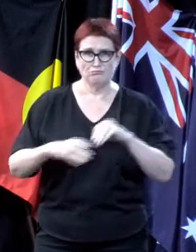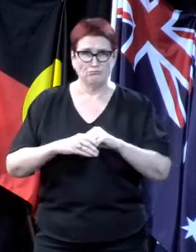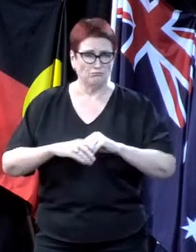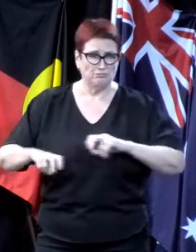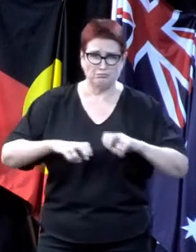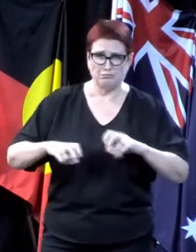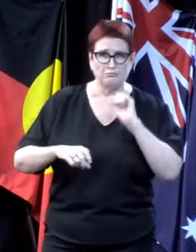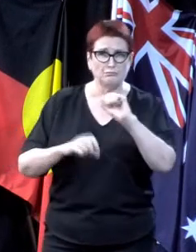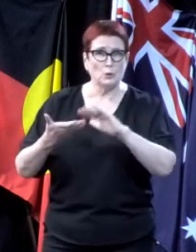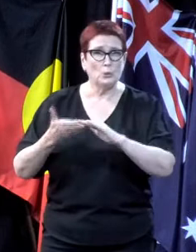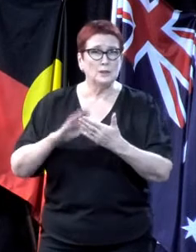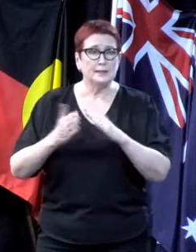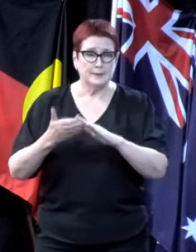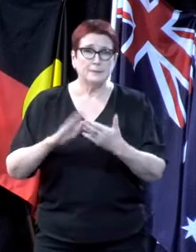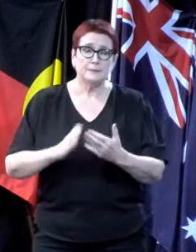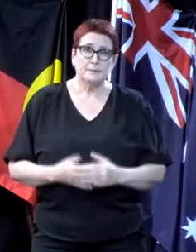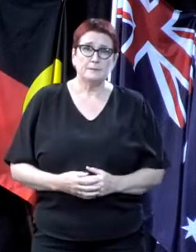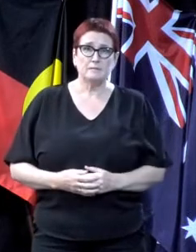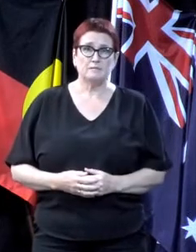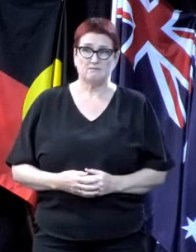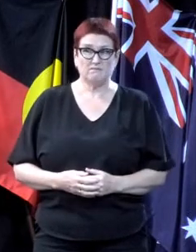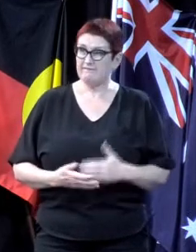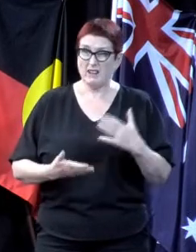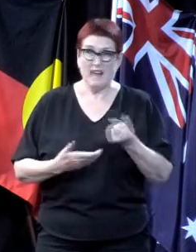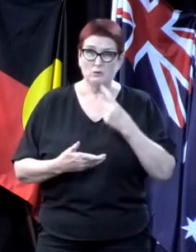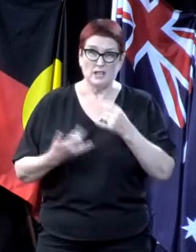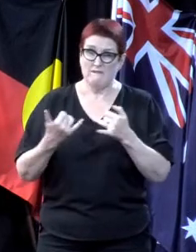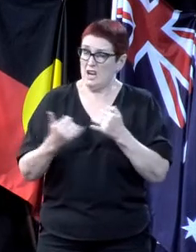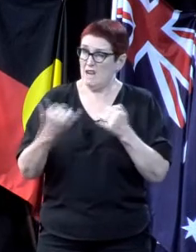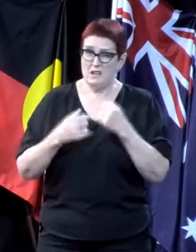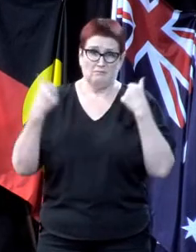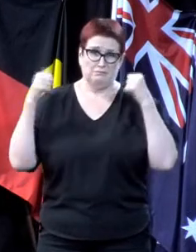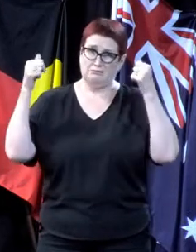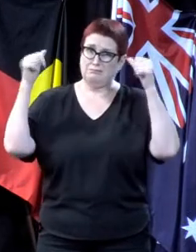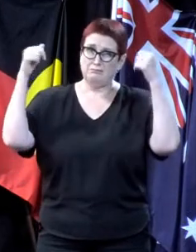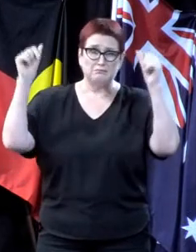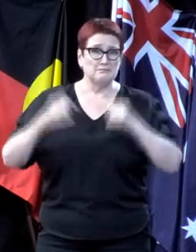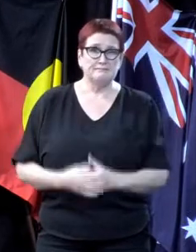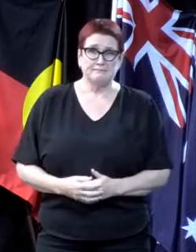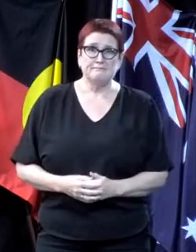It’s very, very successful in... In what...